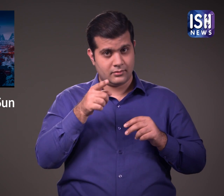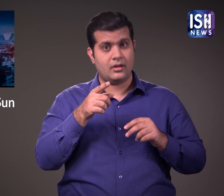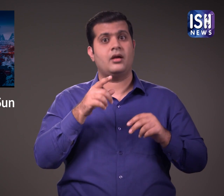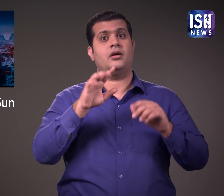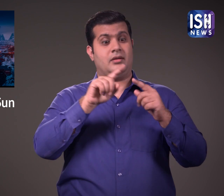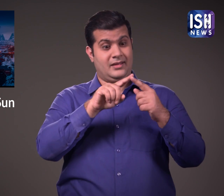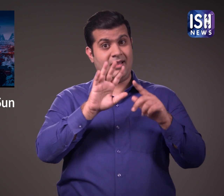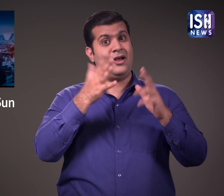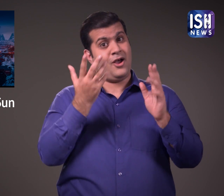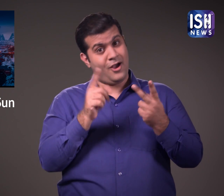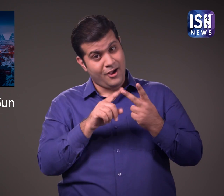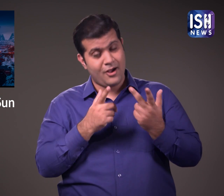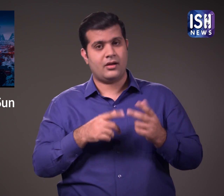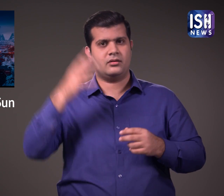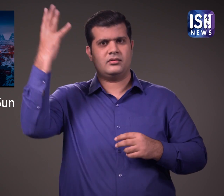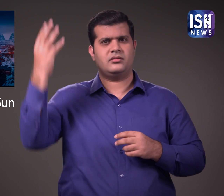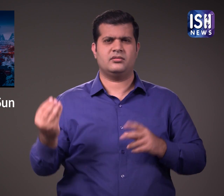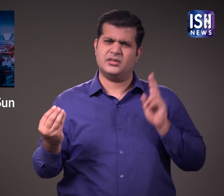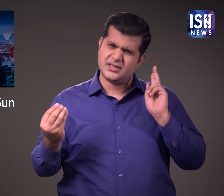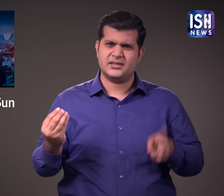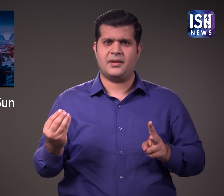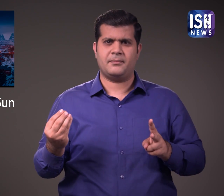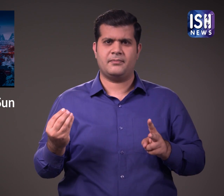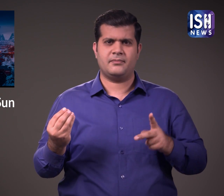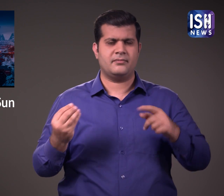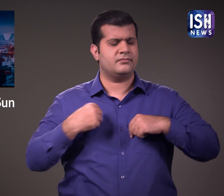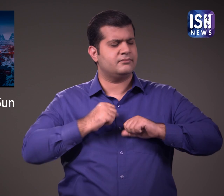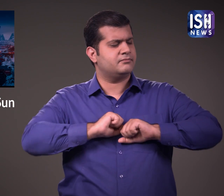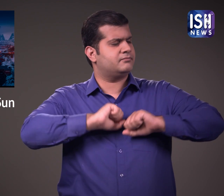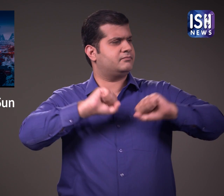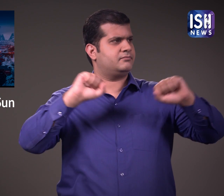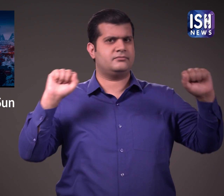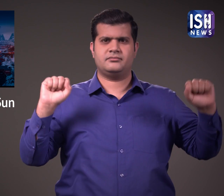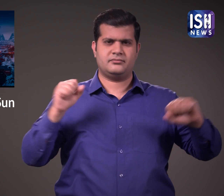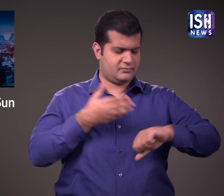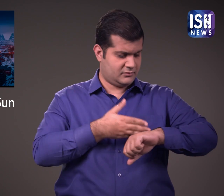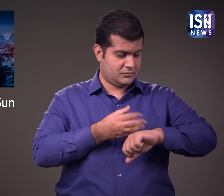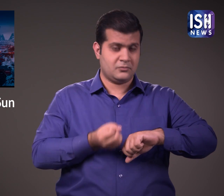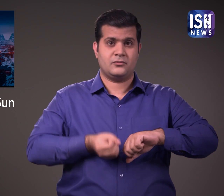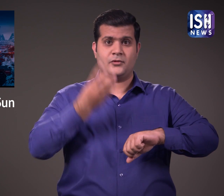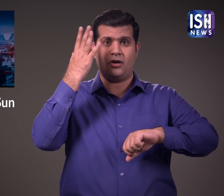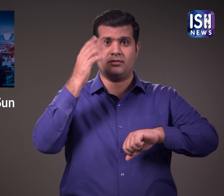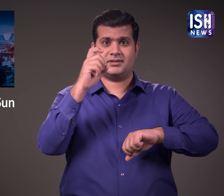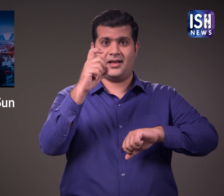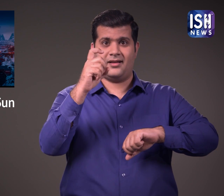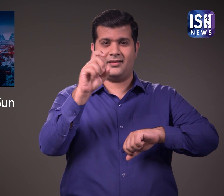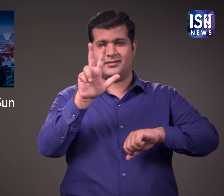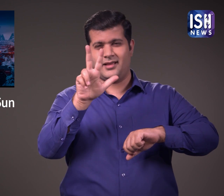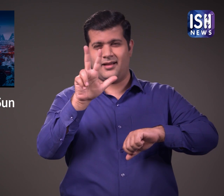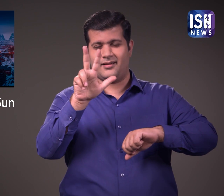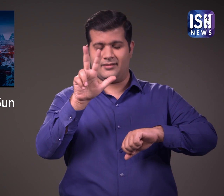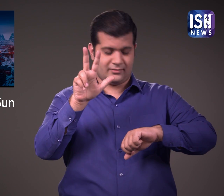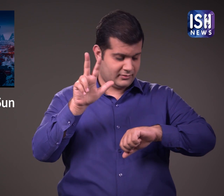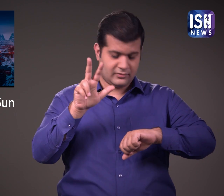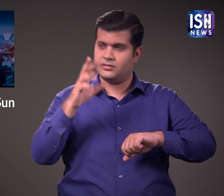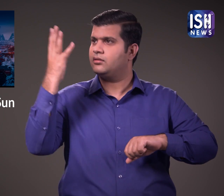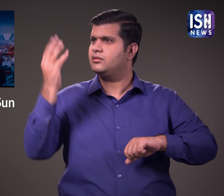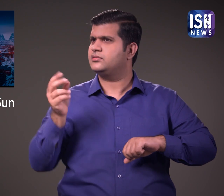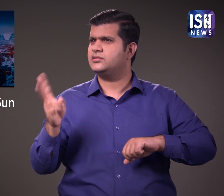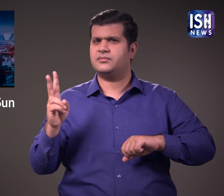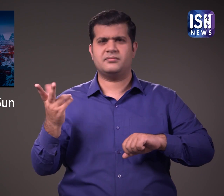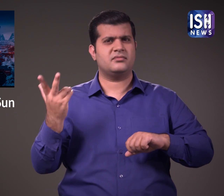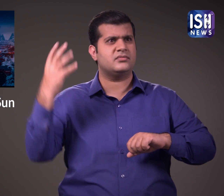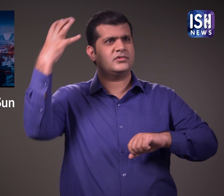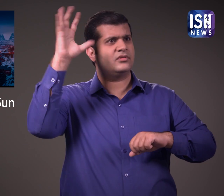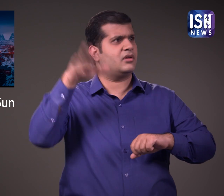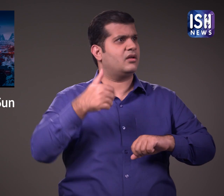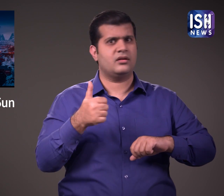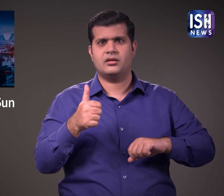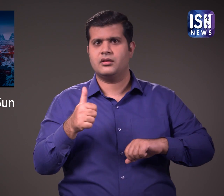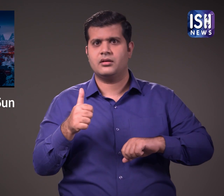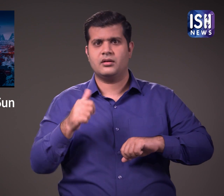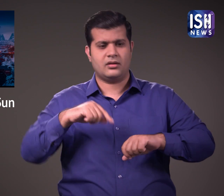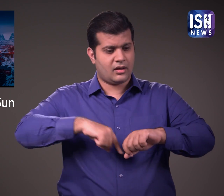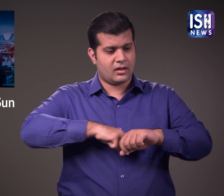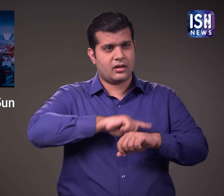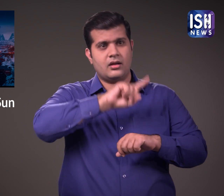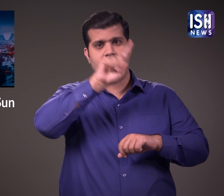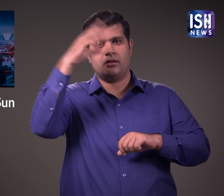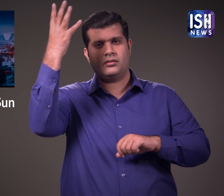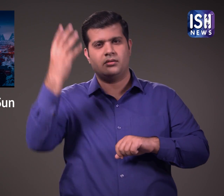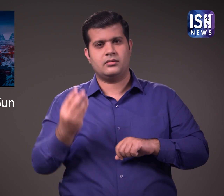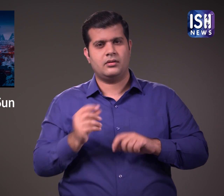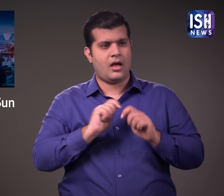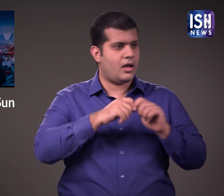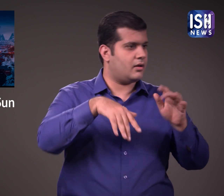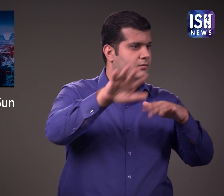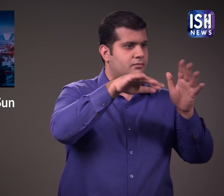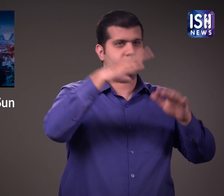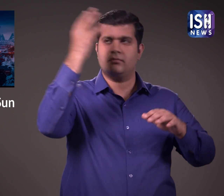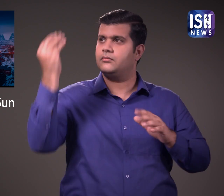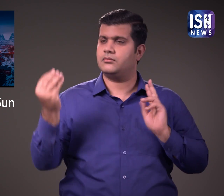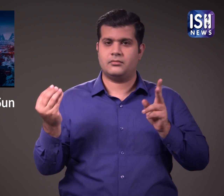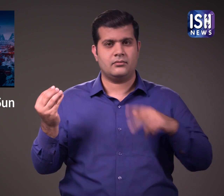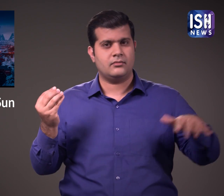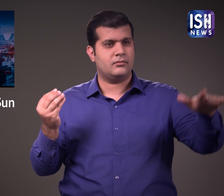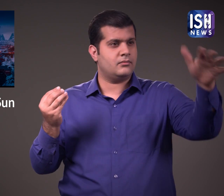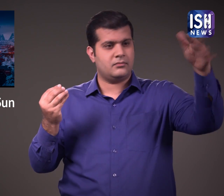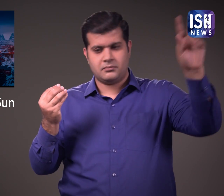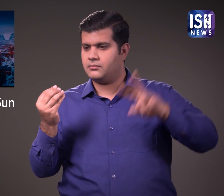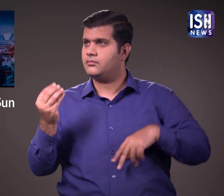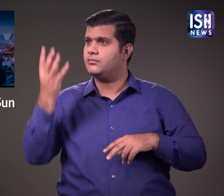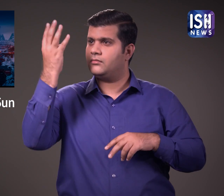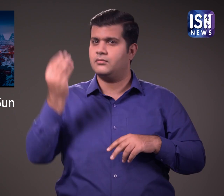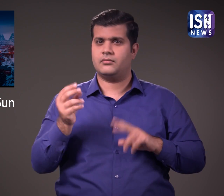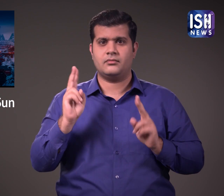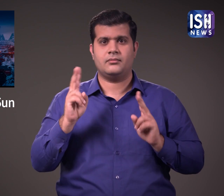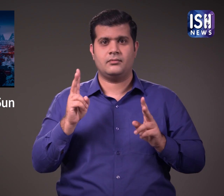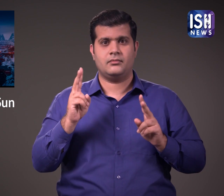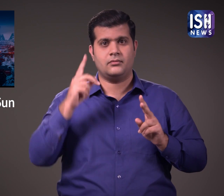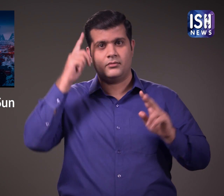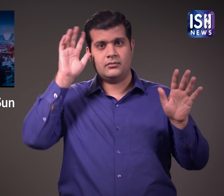Or if there is no sun, even when you wake up in the morning at 7 or 8, its still dark. It remains dark the whole day.